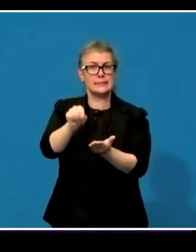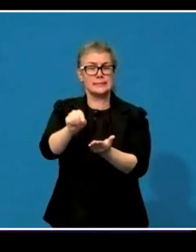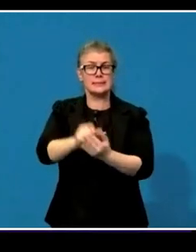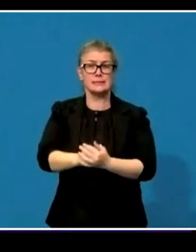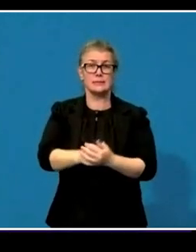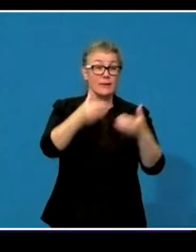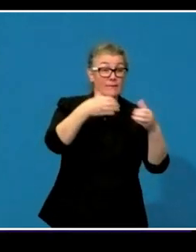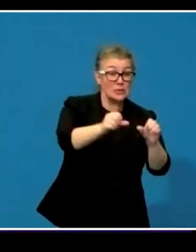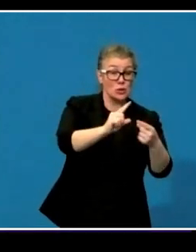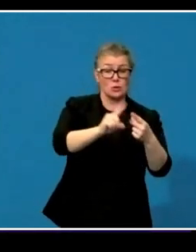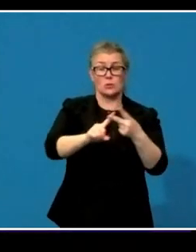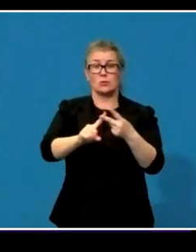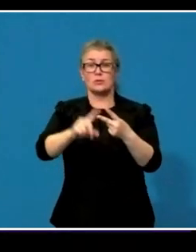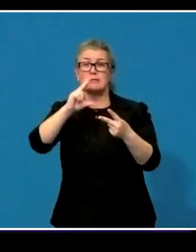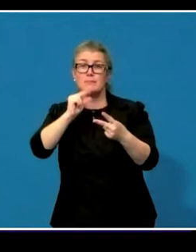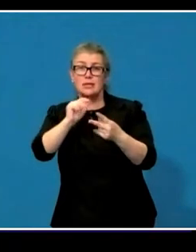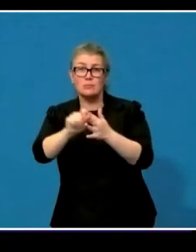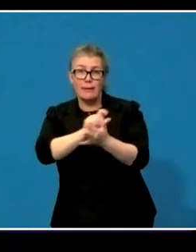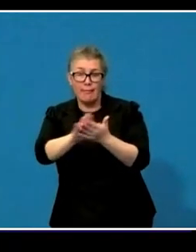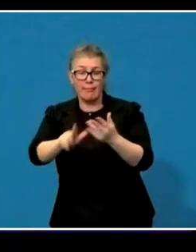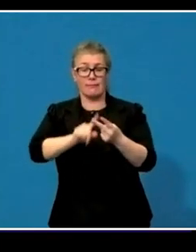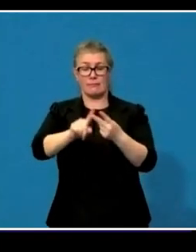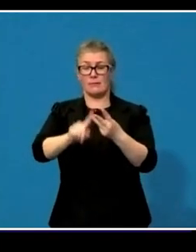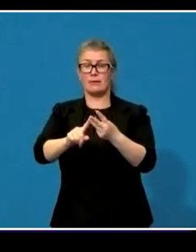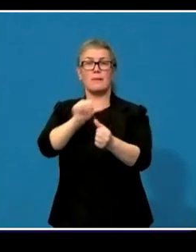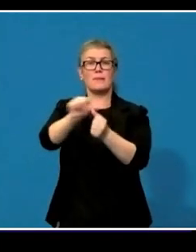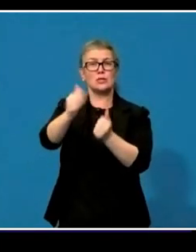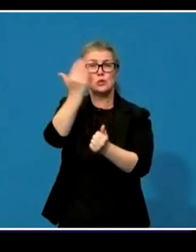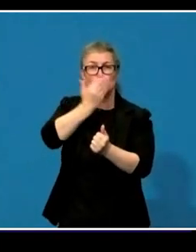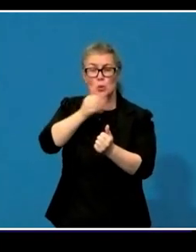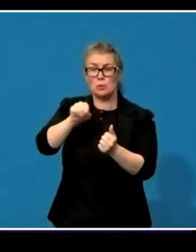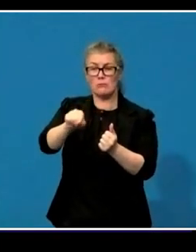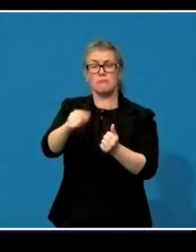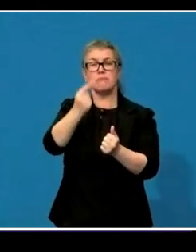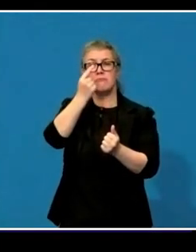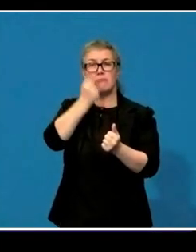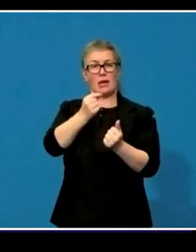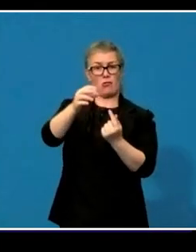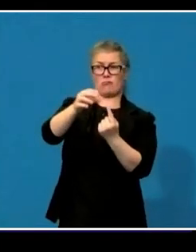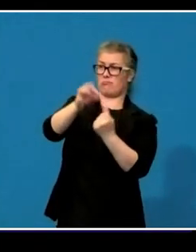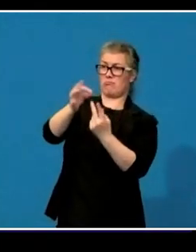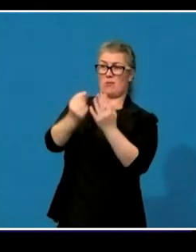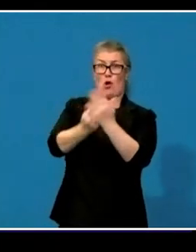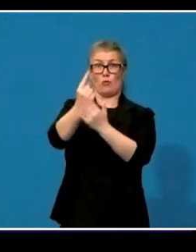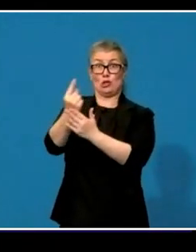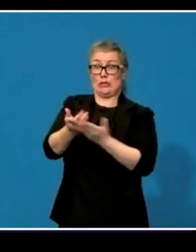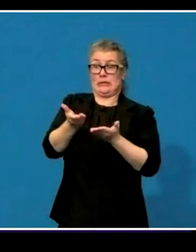speech, access to a better school that had a lot more opportunity for him to be with his